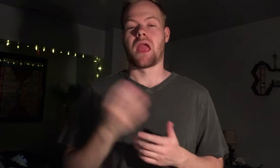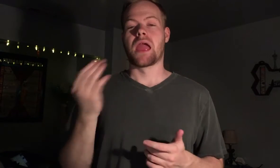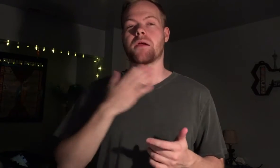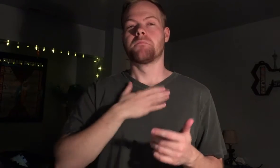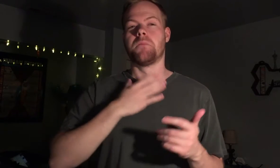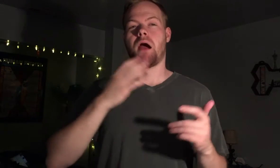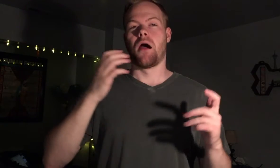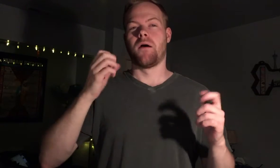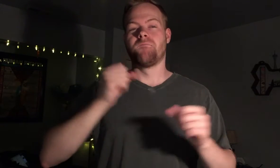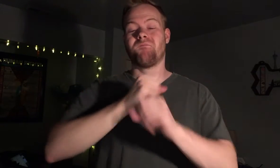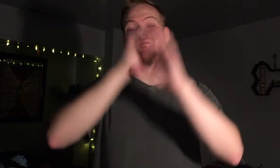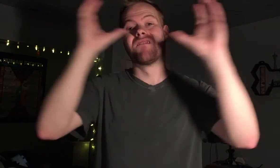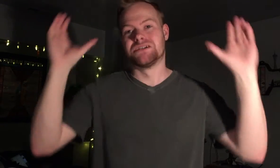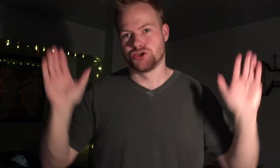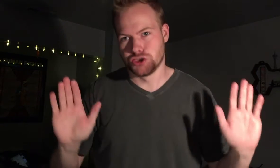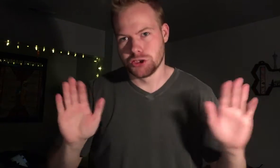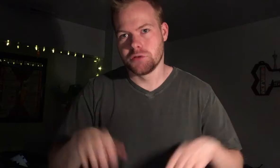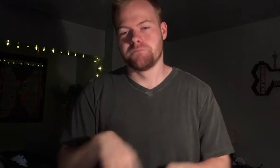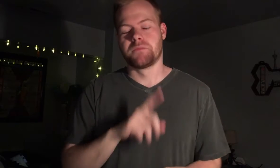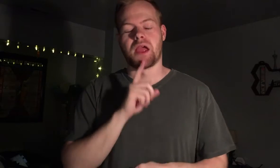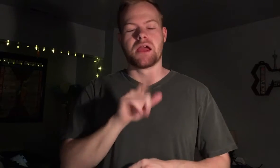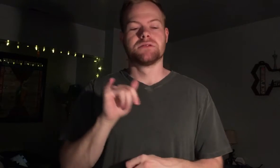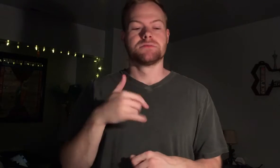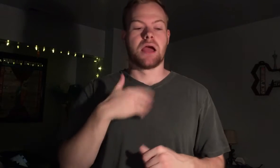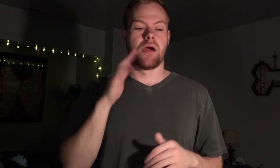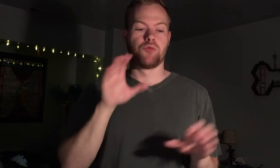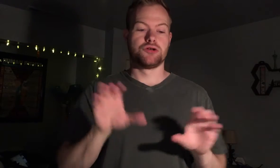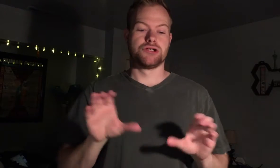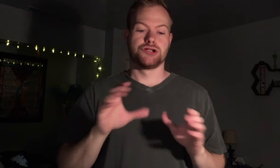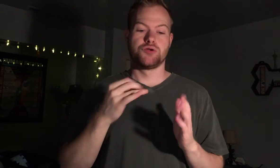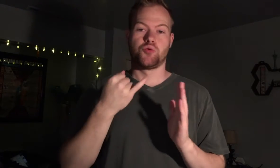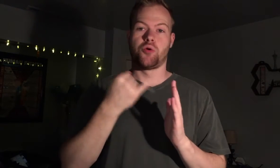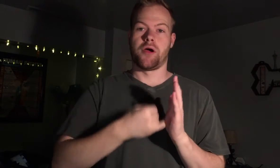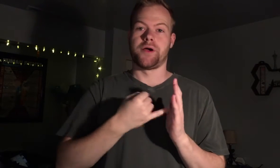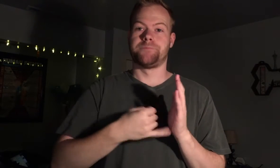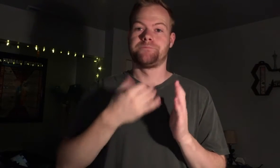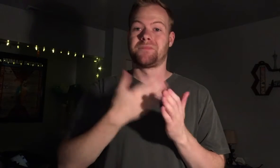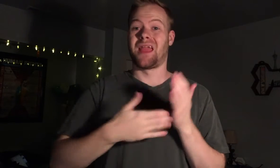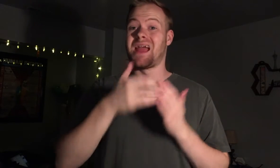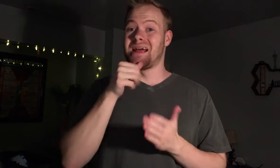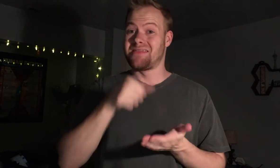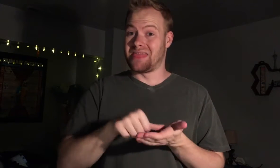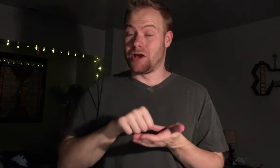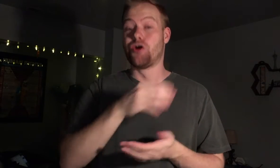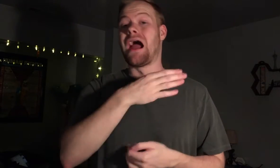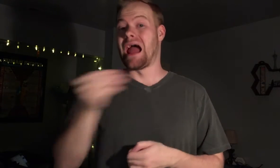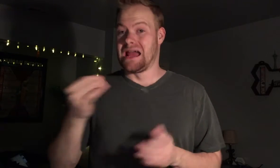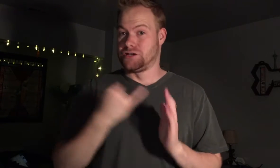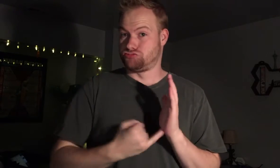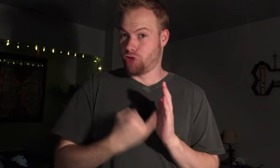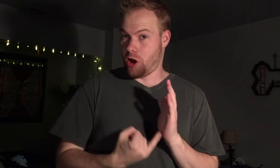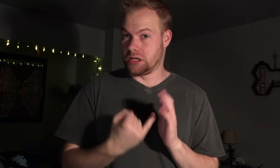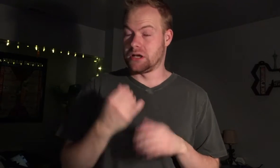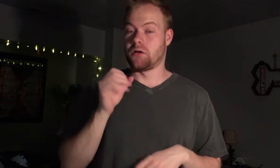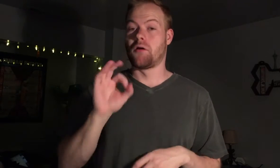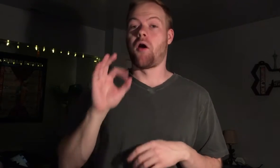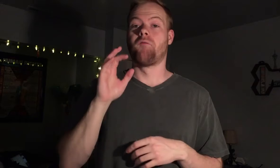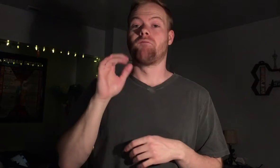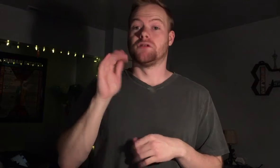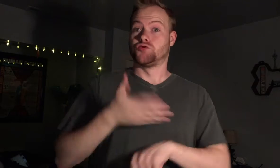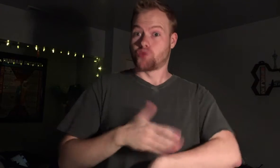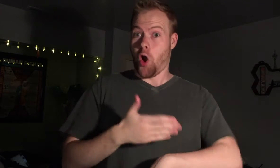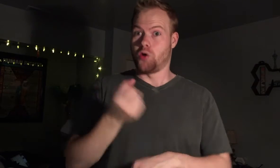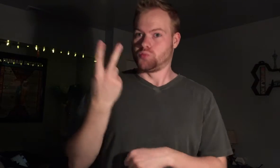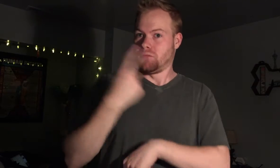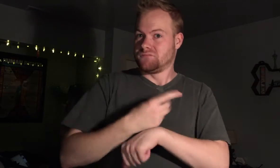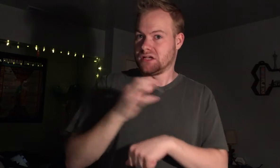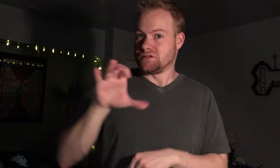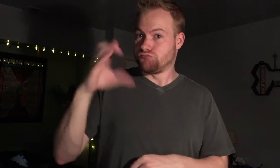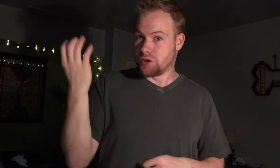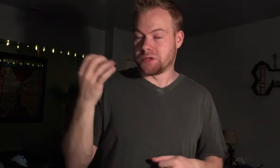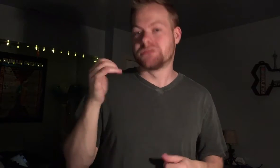And my vision is that I will do handlettering AND drawing of the song, 12 Days of Christmas.